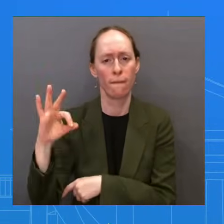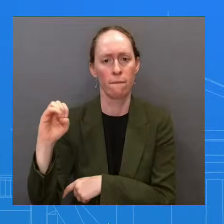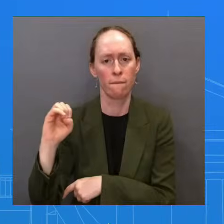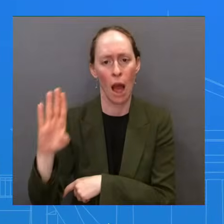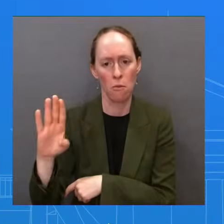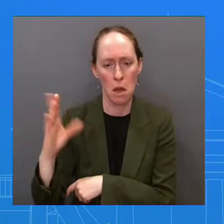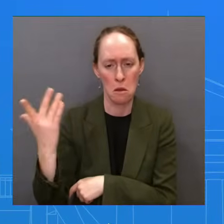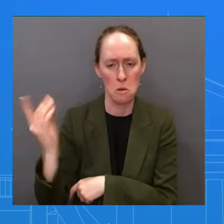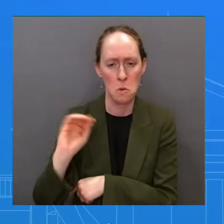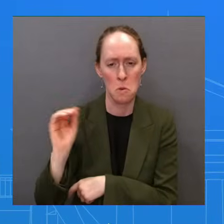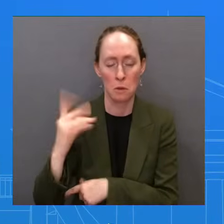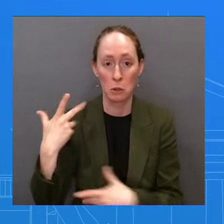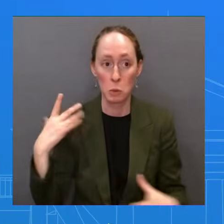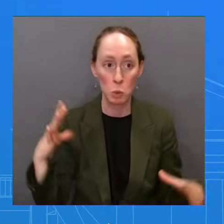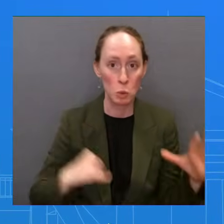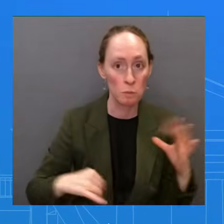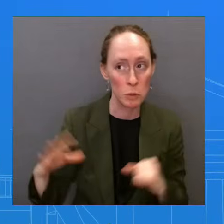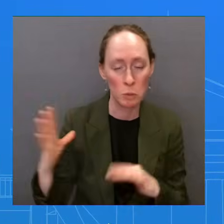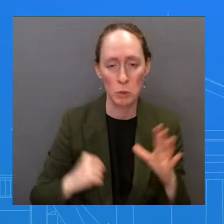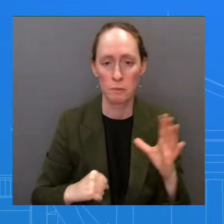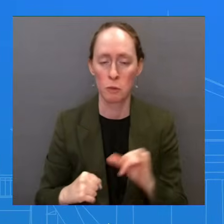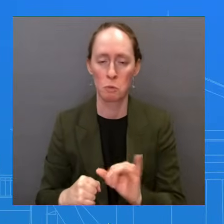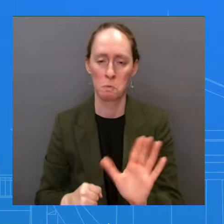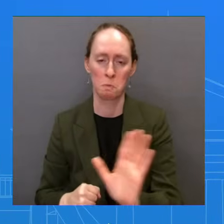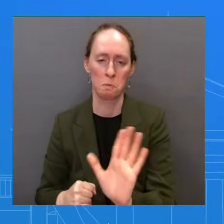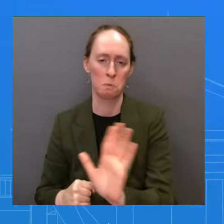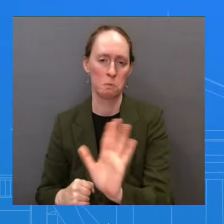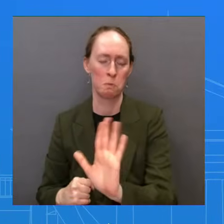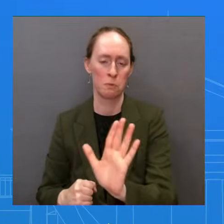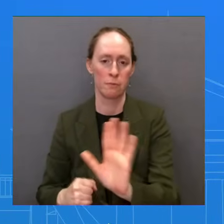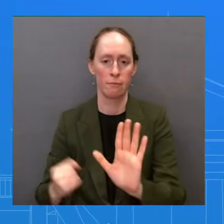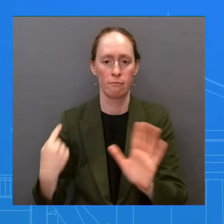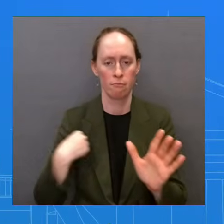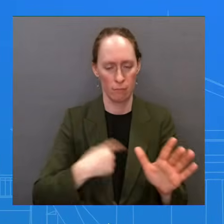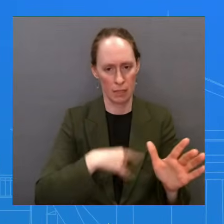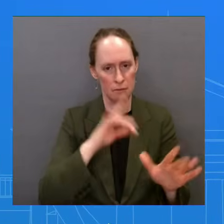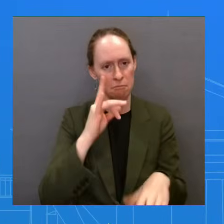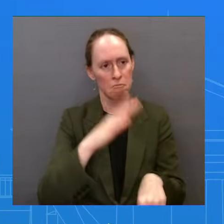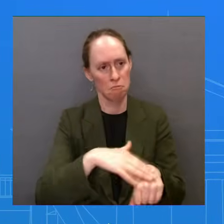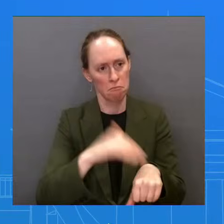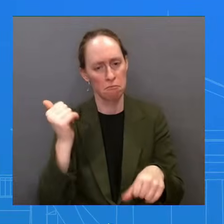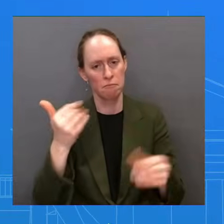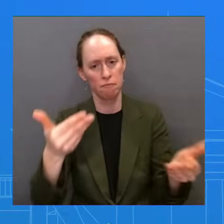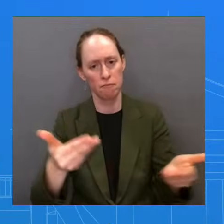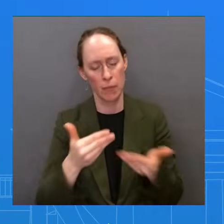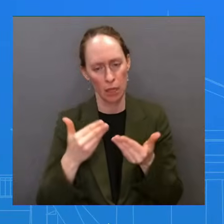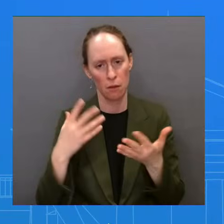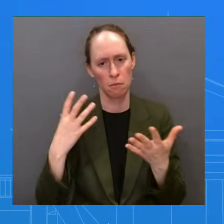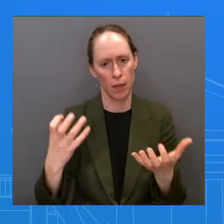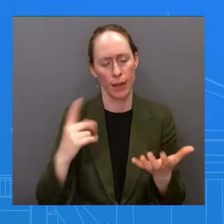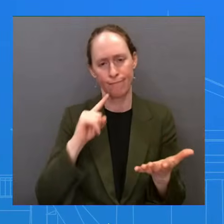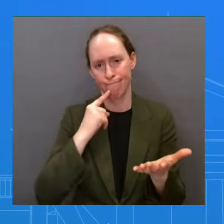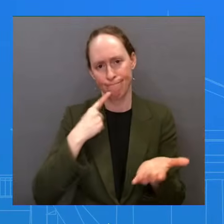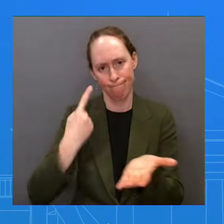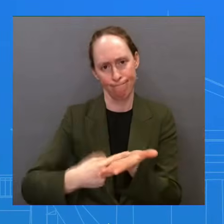an important conversation that is critical to the American people, critical to American families. And that's how I would view this meeting. The Press: And today,